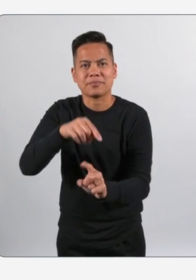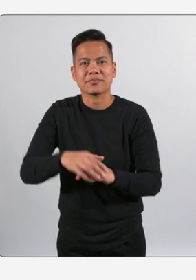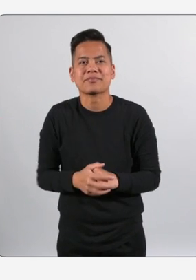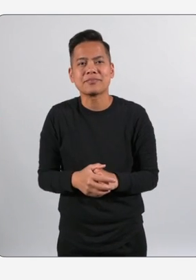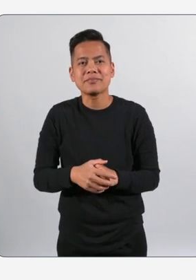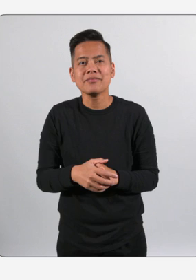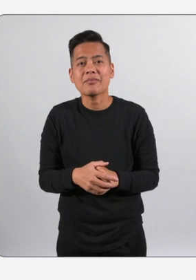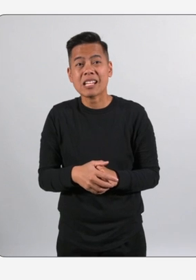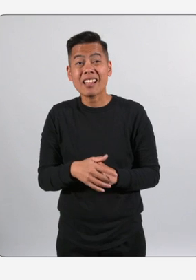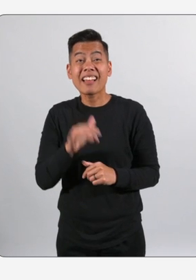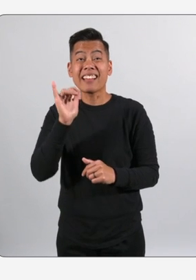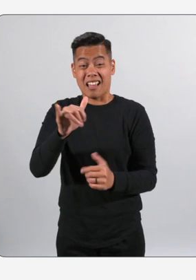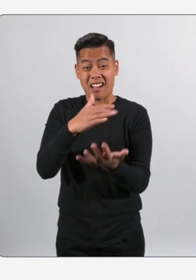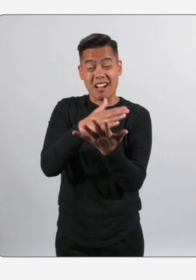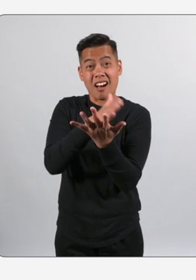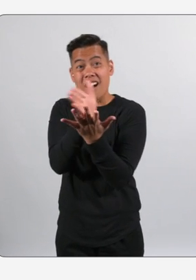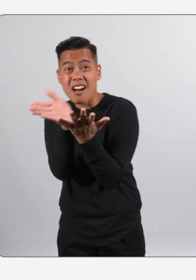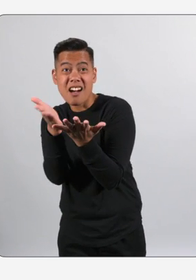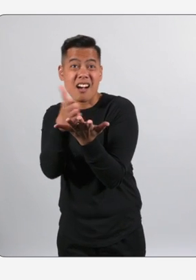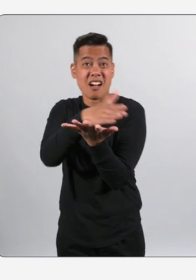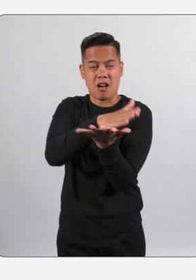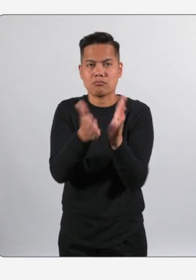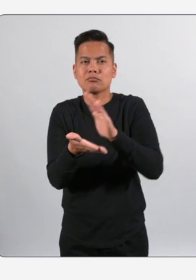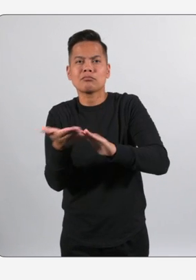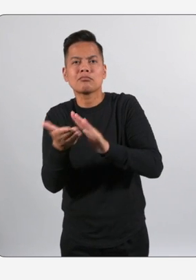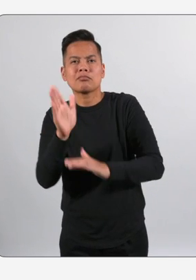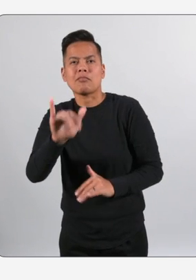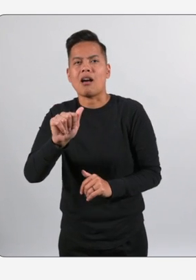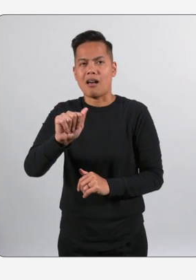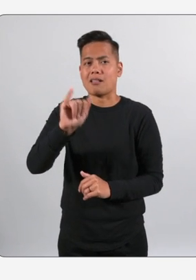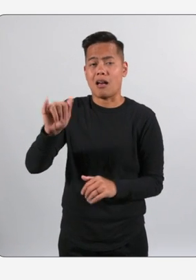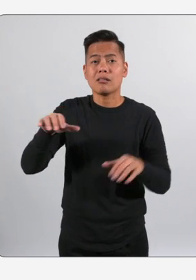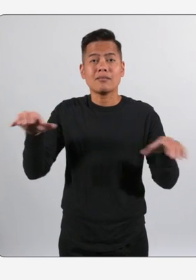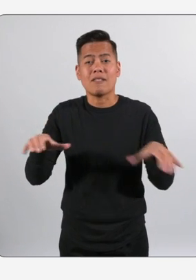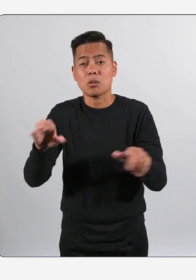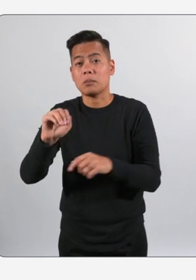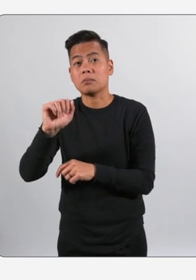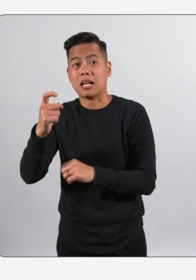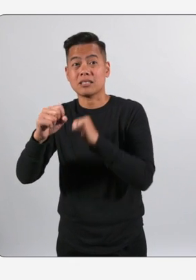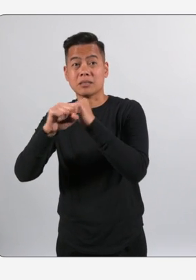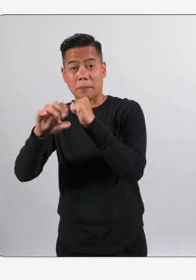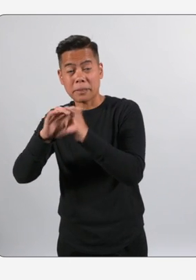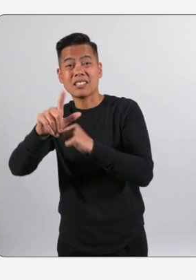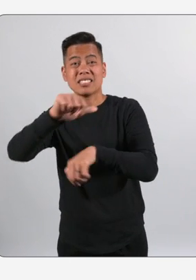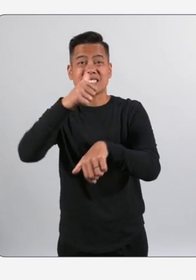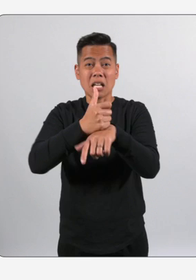by AI, is Performance Max campaigns. You set your goal, you set your budget, and provide some core assets.